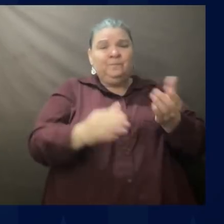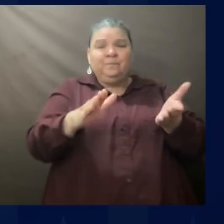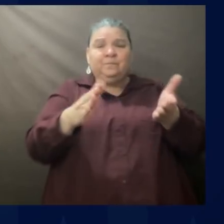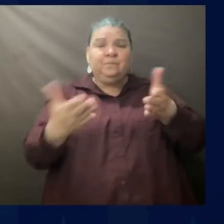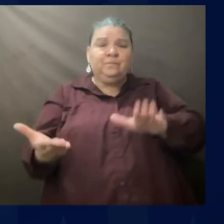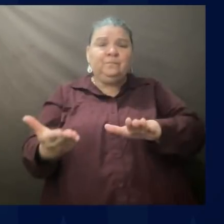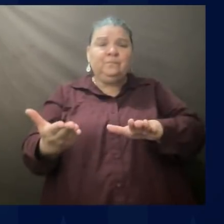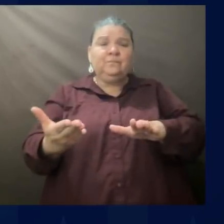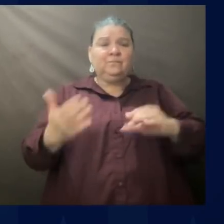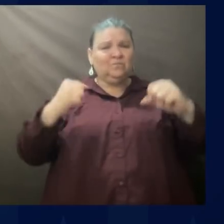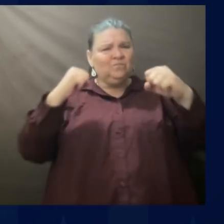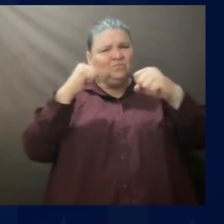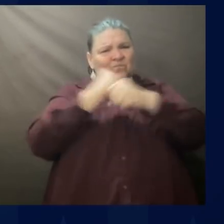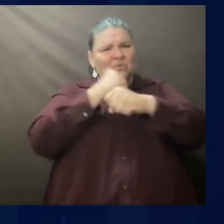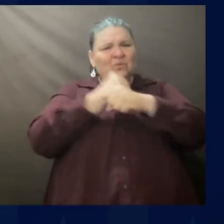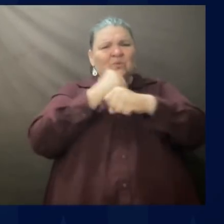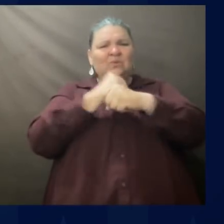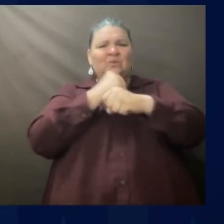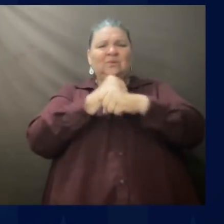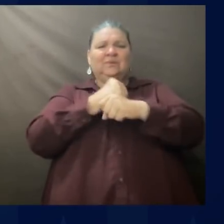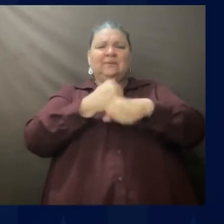A simple, yet powerful idea.